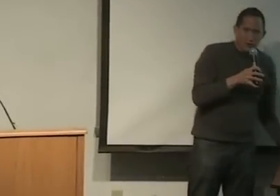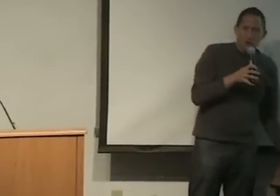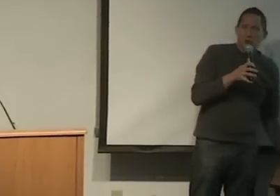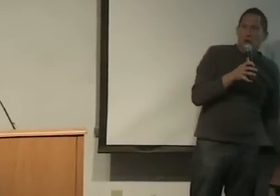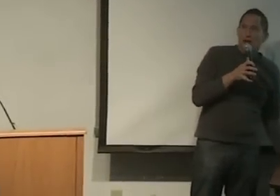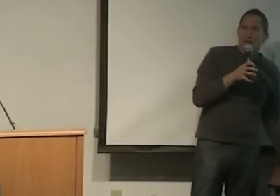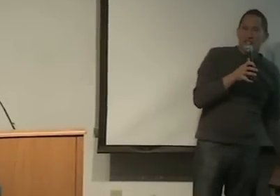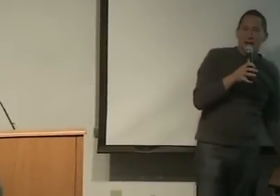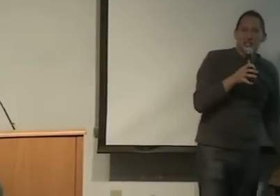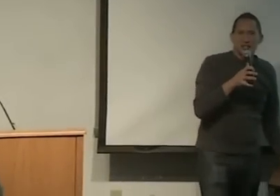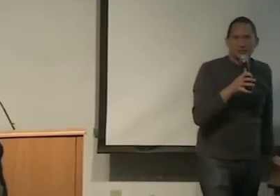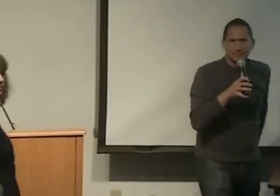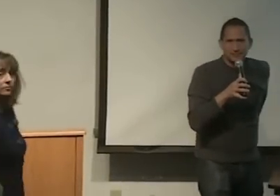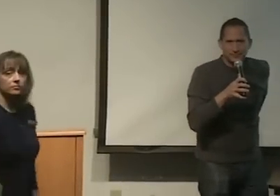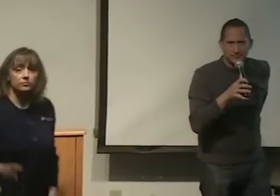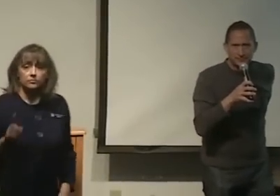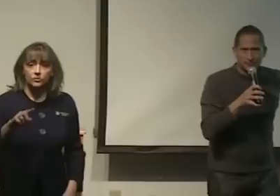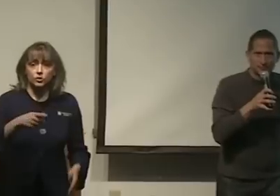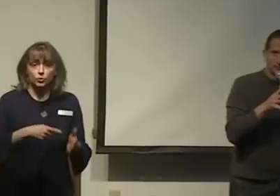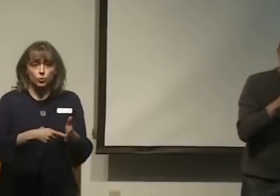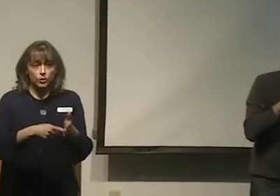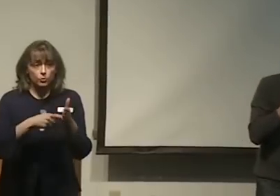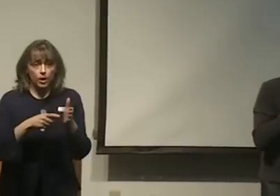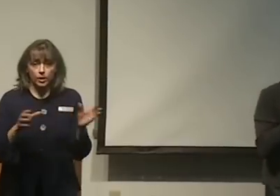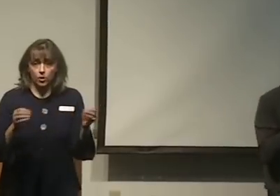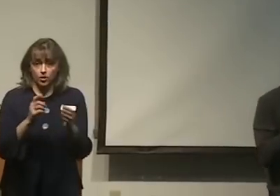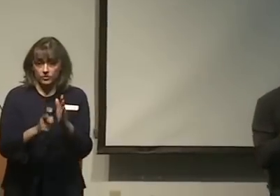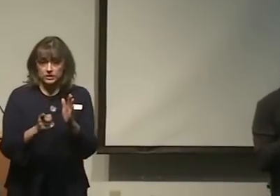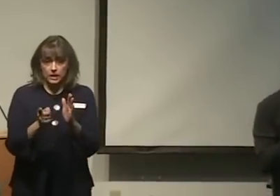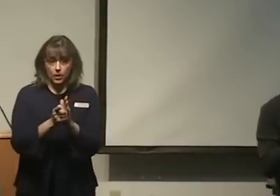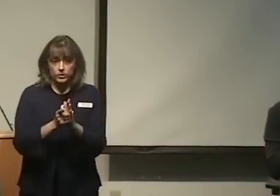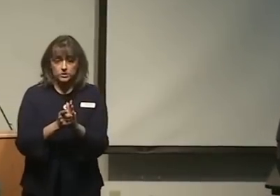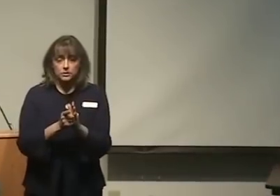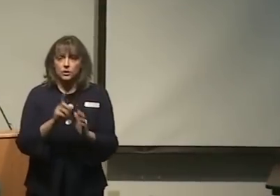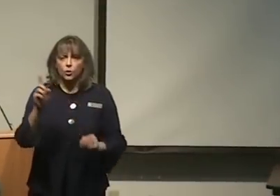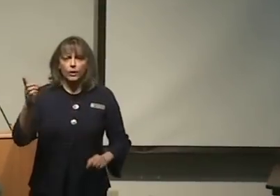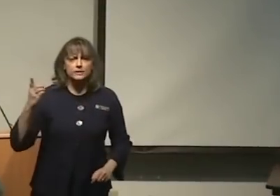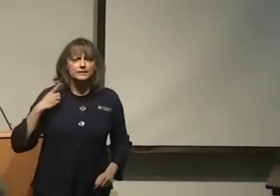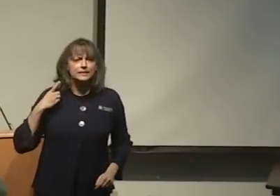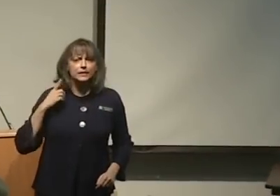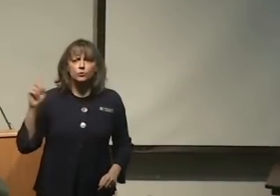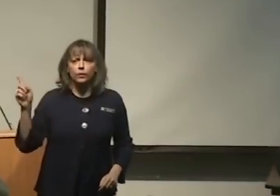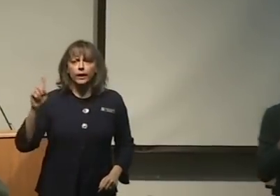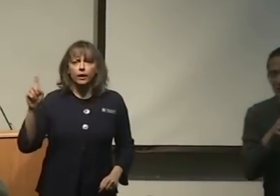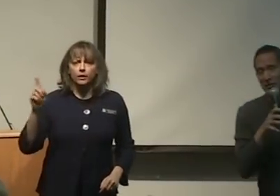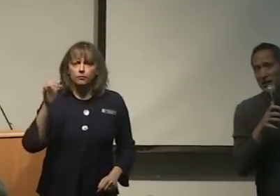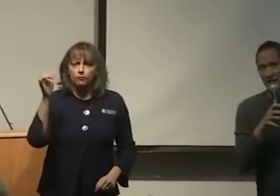Where's the dean? It's ridiculous. You don't need office hours anymore.